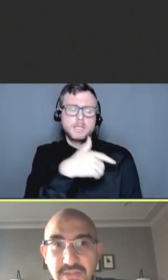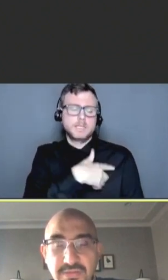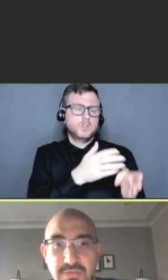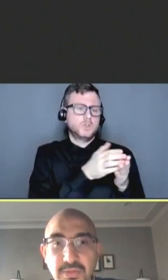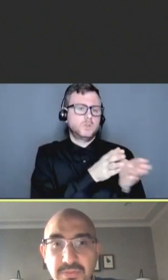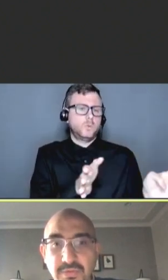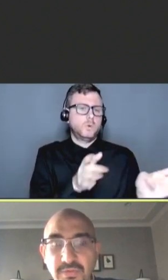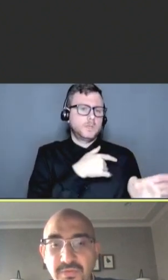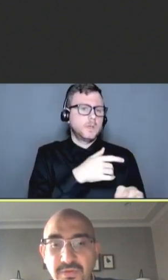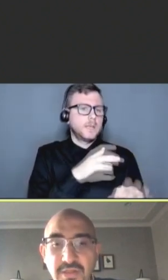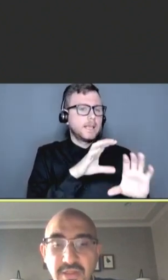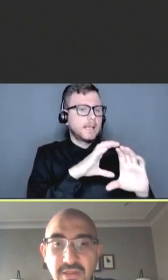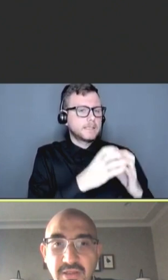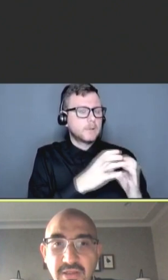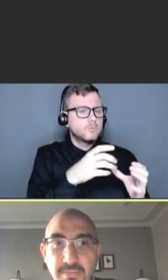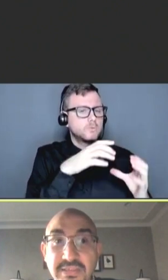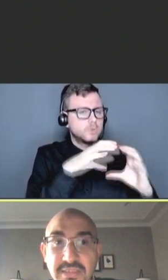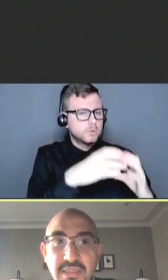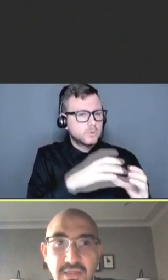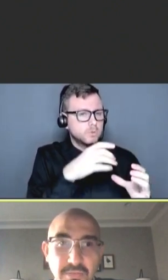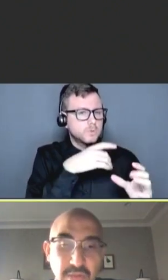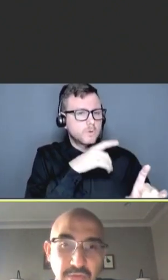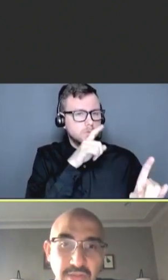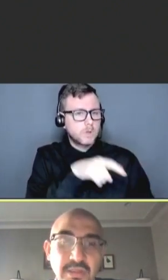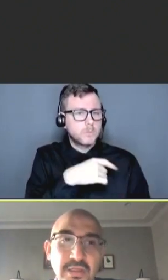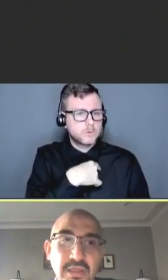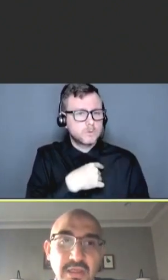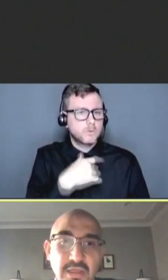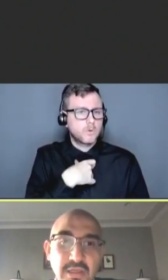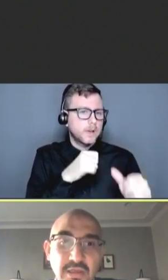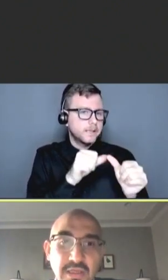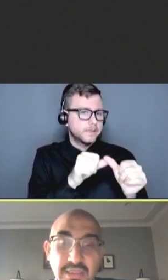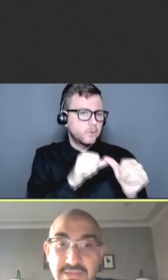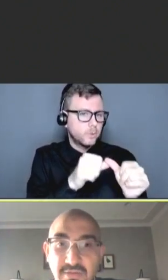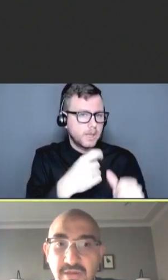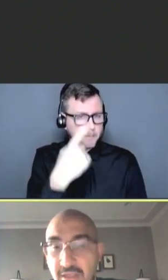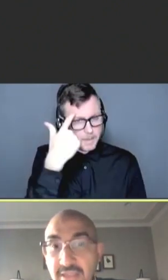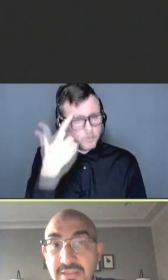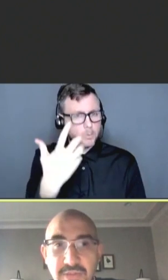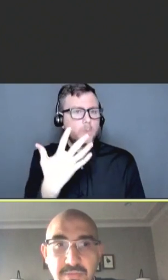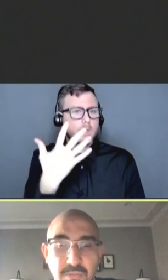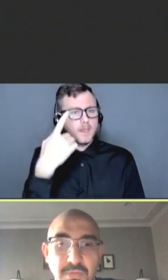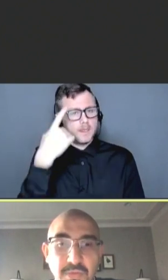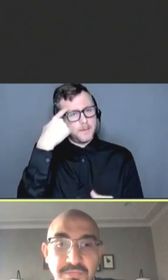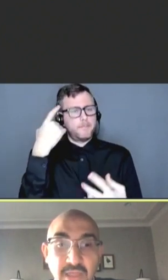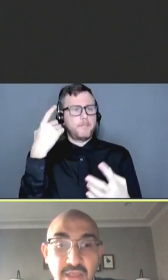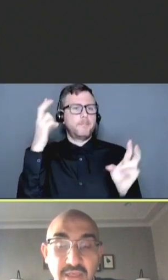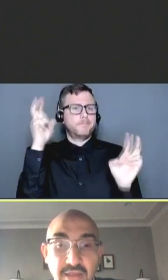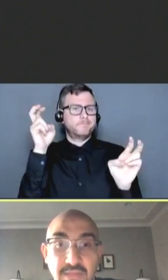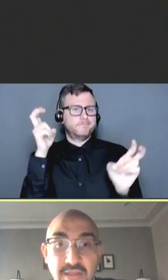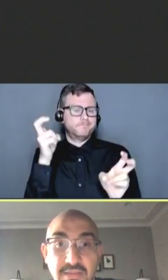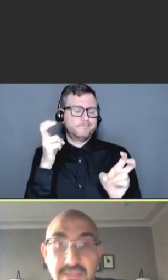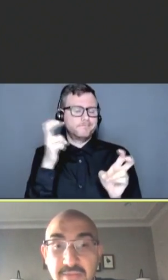cells responsible for maintaining our memory against -- the antibody immune memory. And the